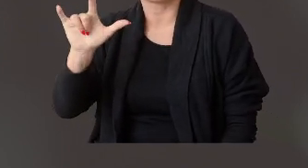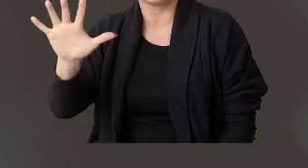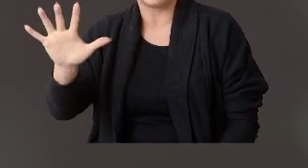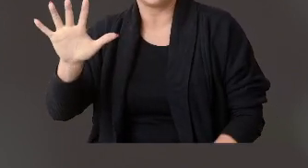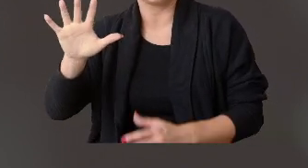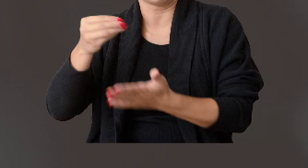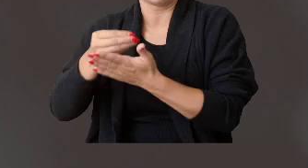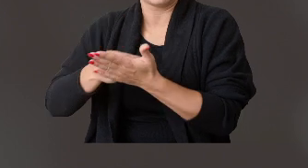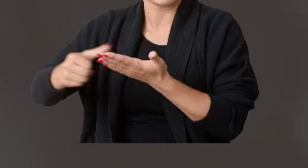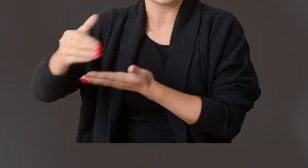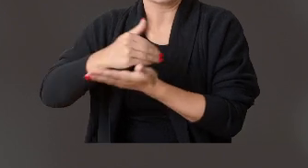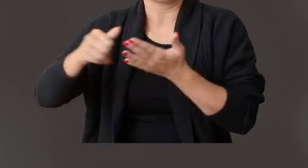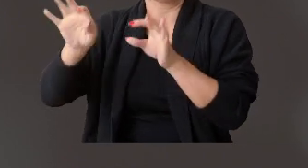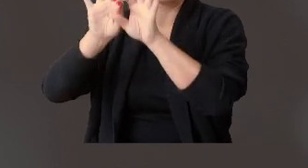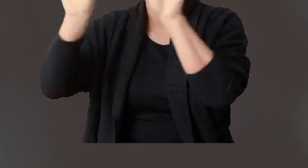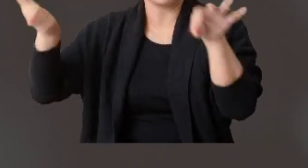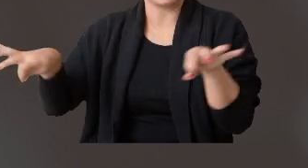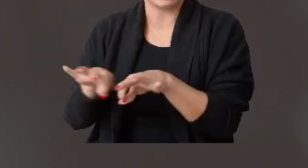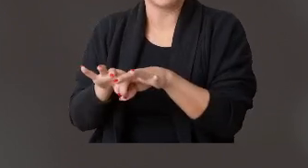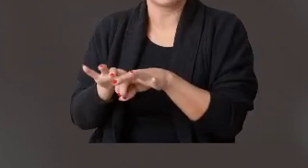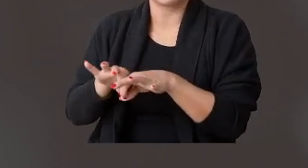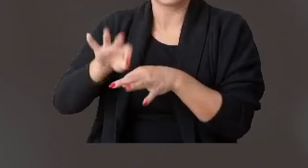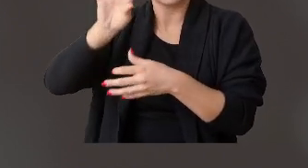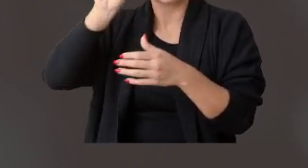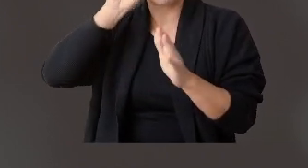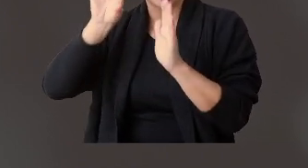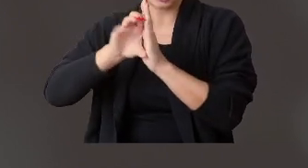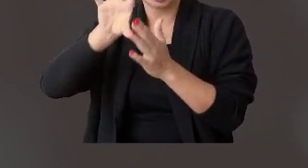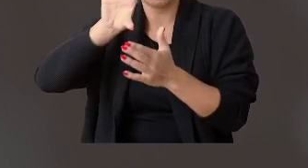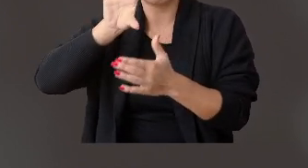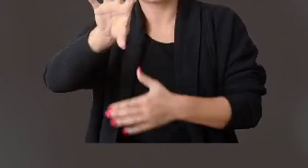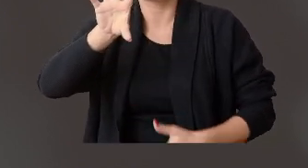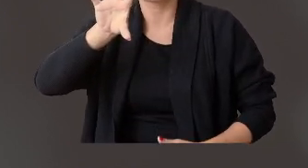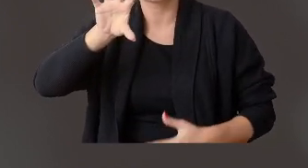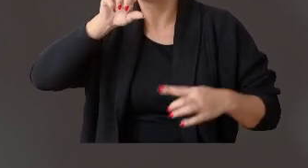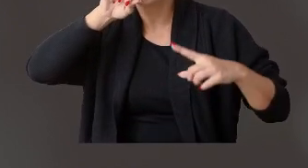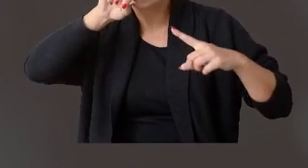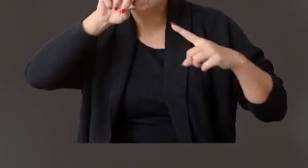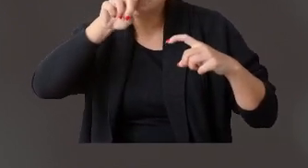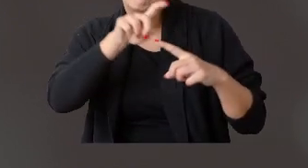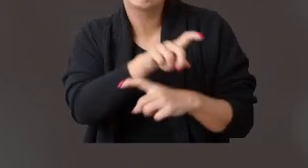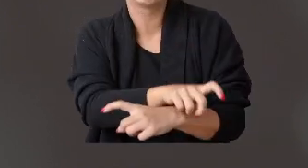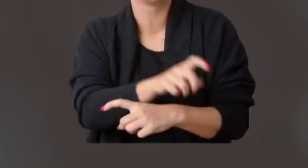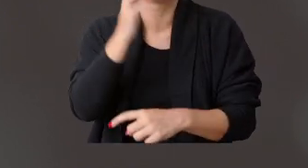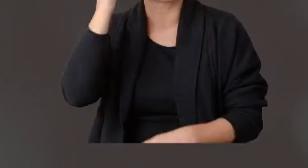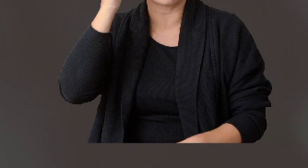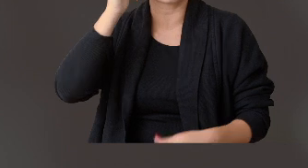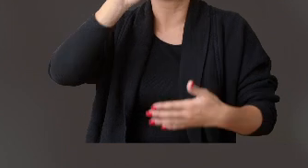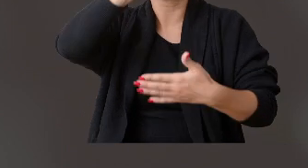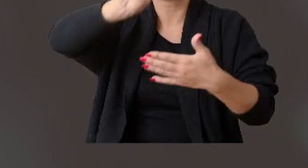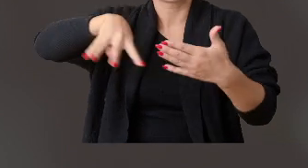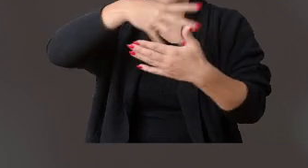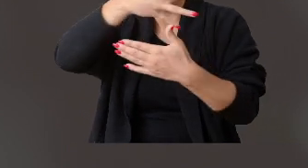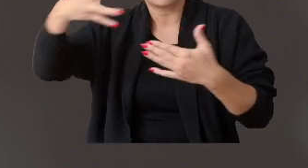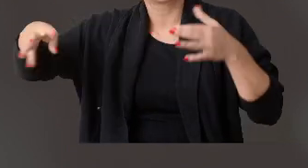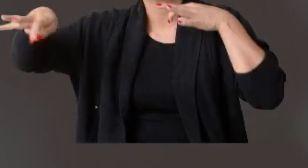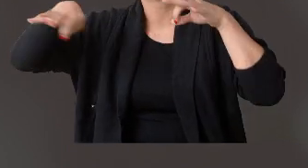from Microsoft, it is a very noisy picture. And noisy because it's a graph that describes